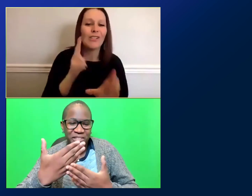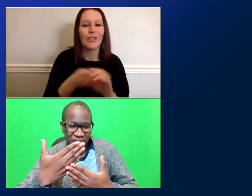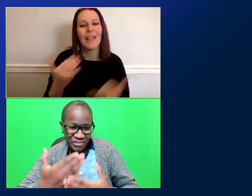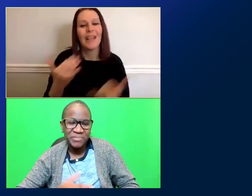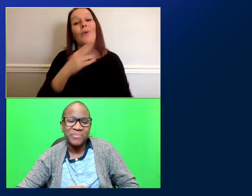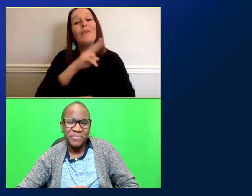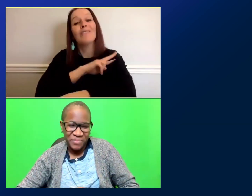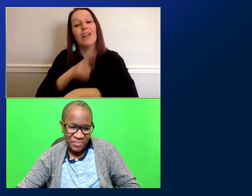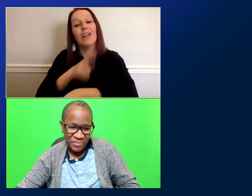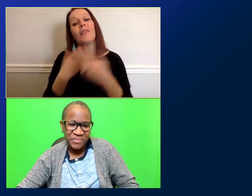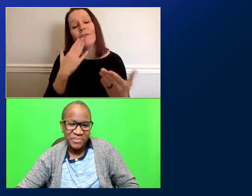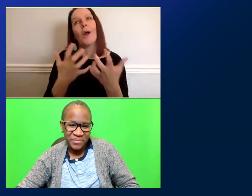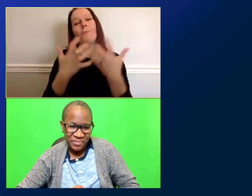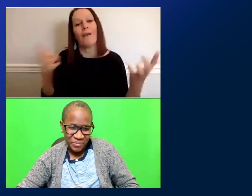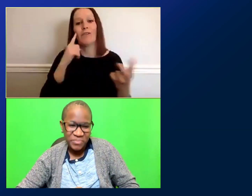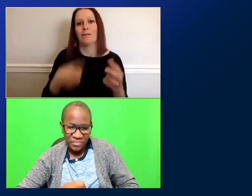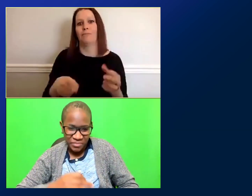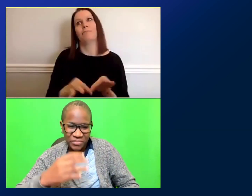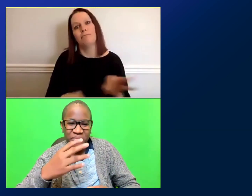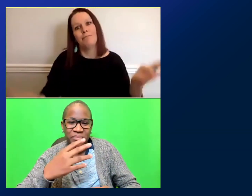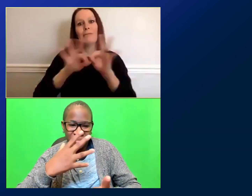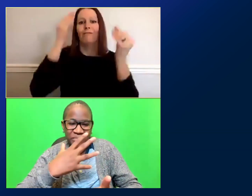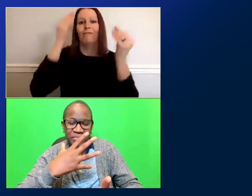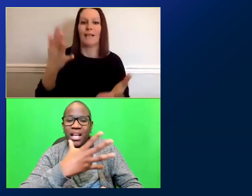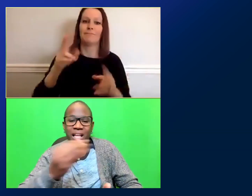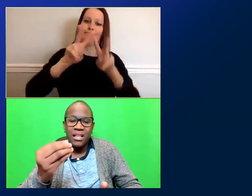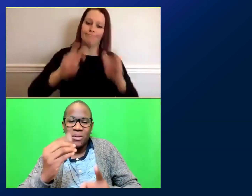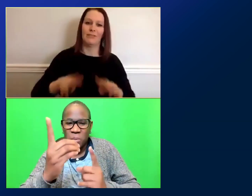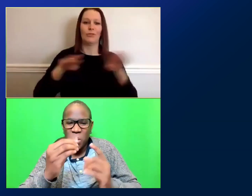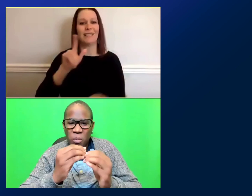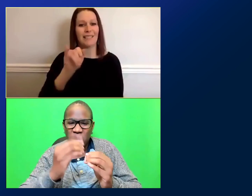google docs so again thank you everyone thank you victor rica for all this valuable information